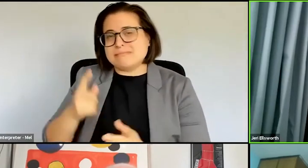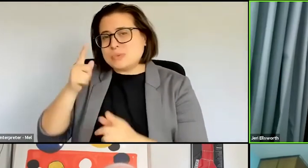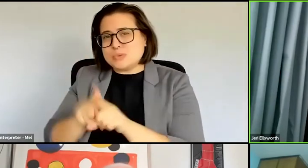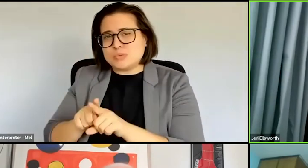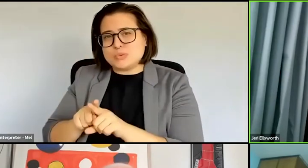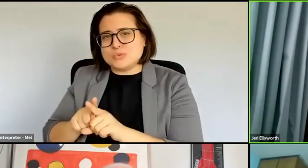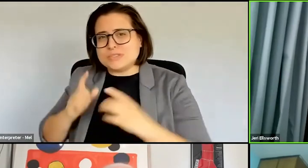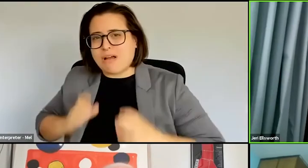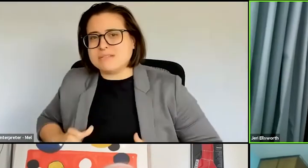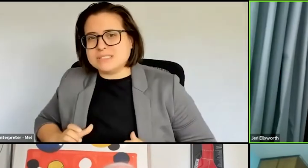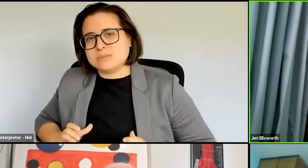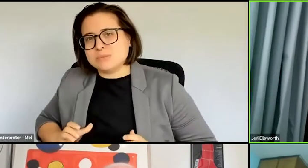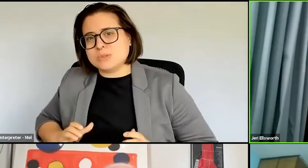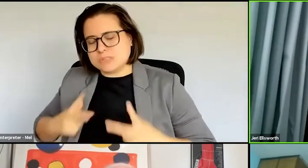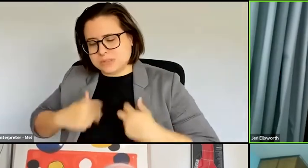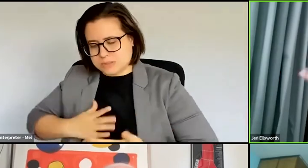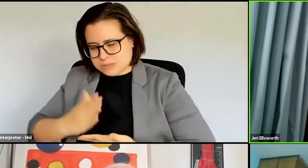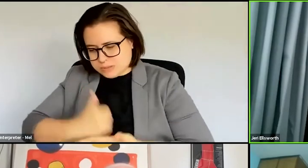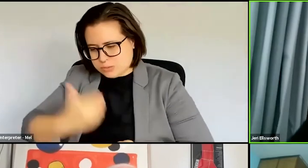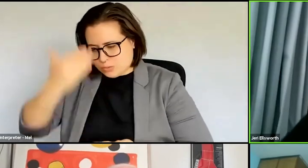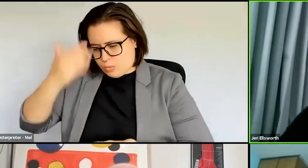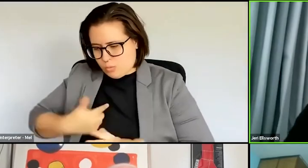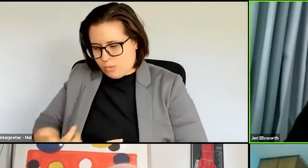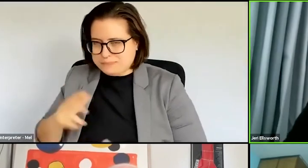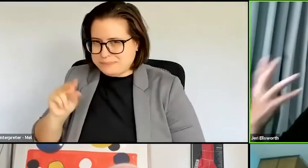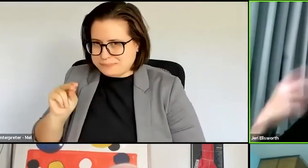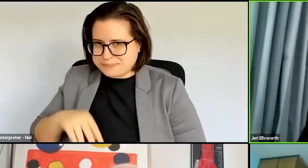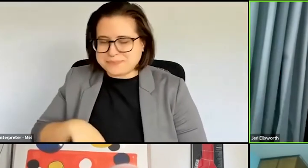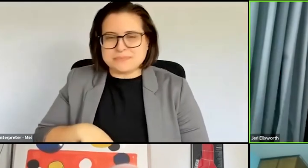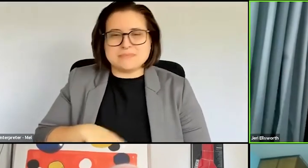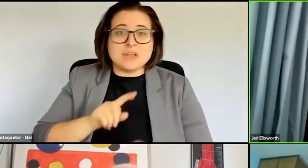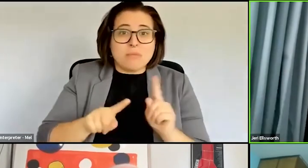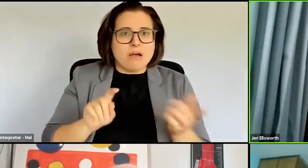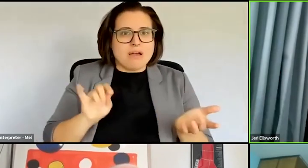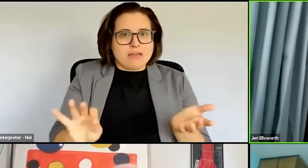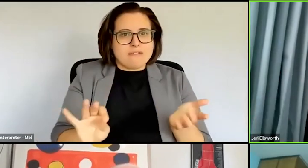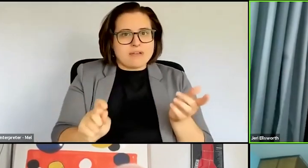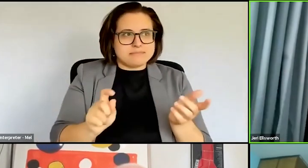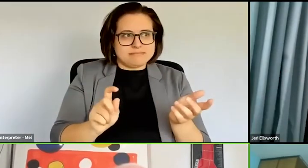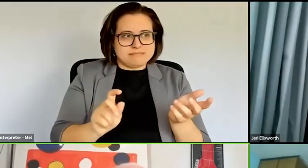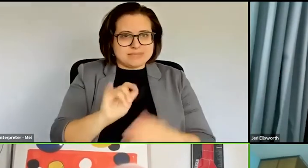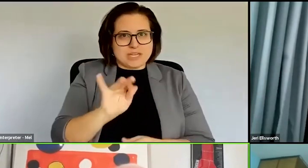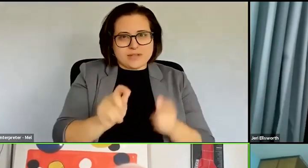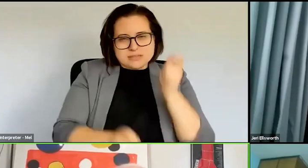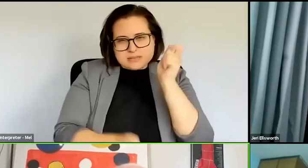of course if we had your interface where you could customize it in any way, then it'd all be solved. Exactly! Yeah